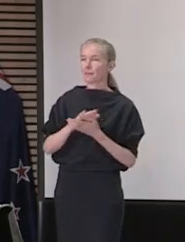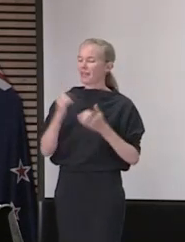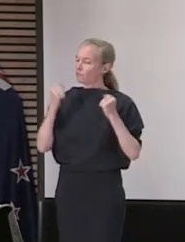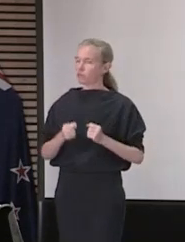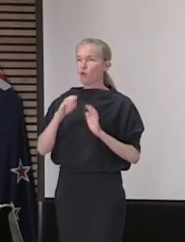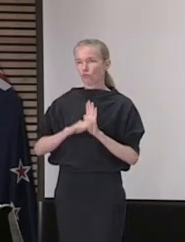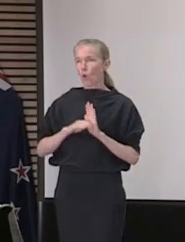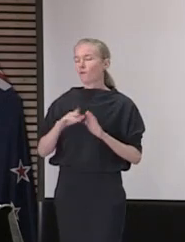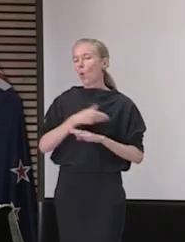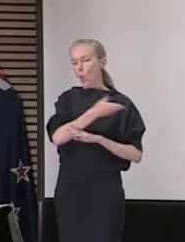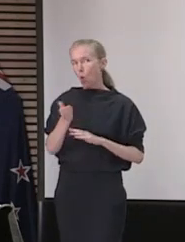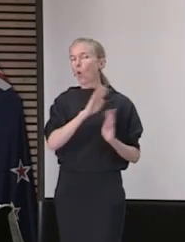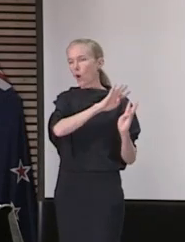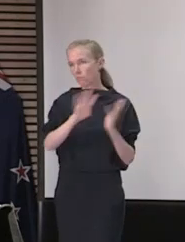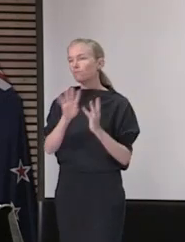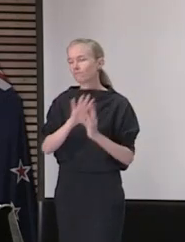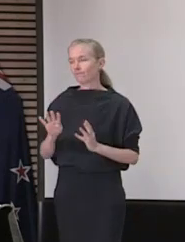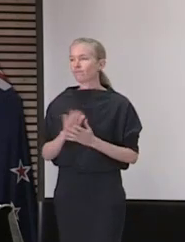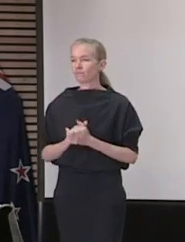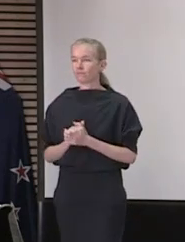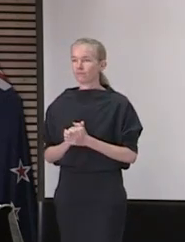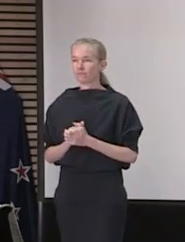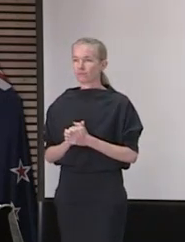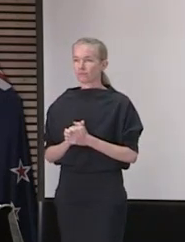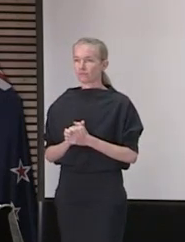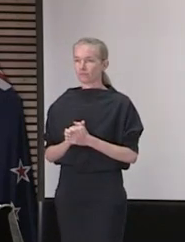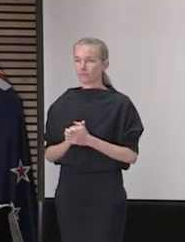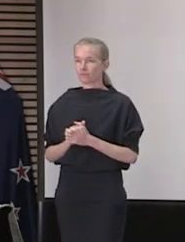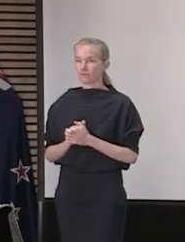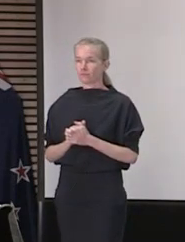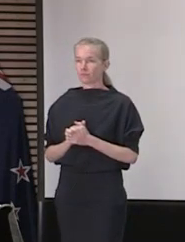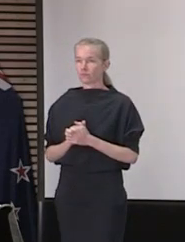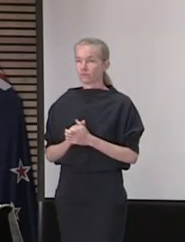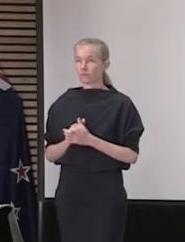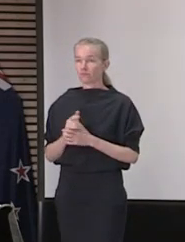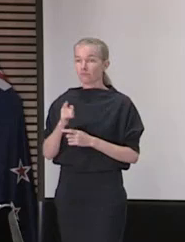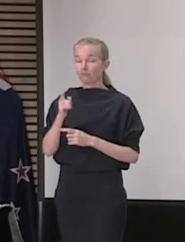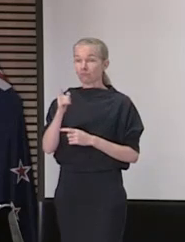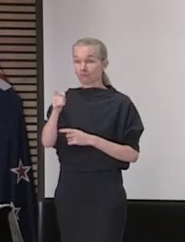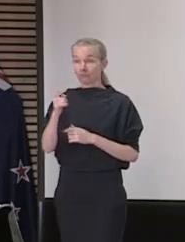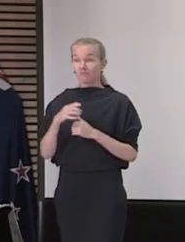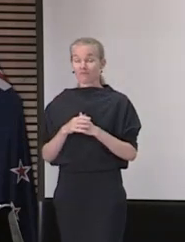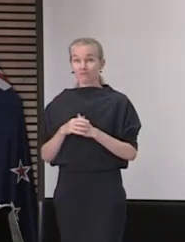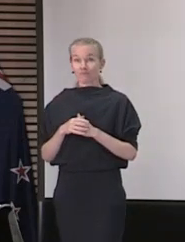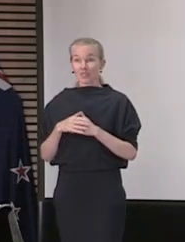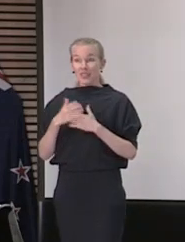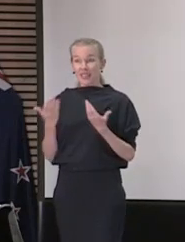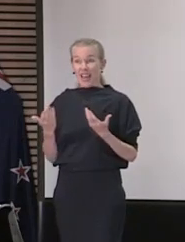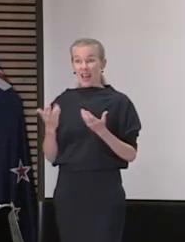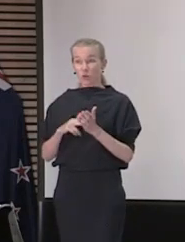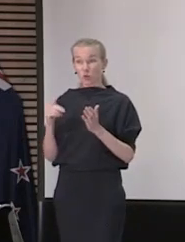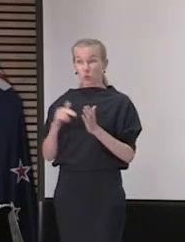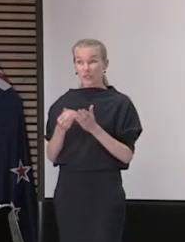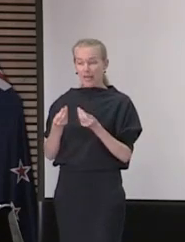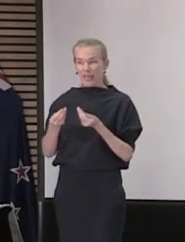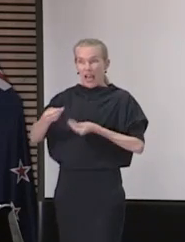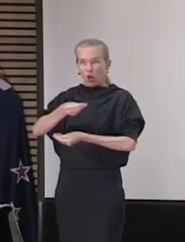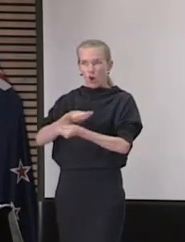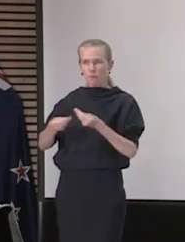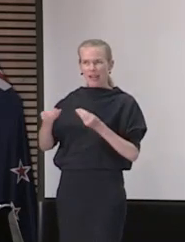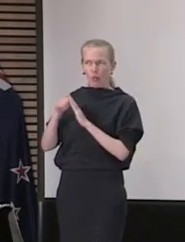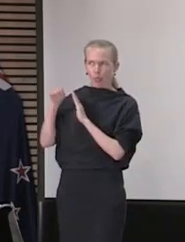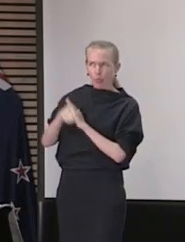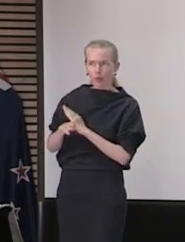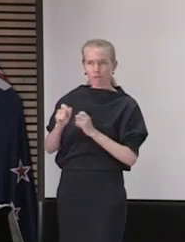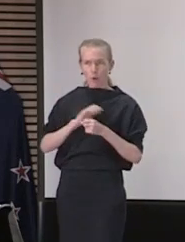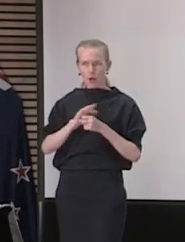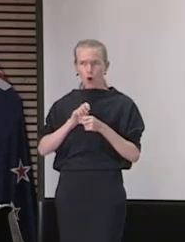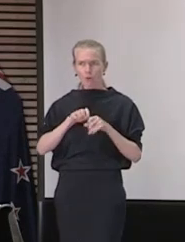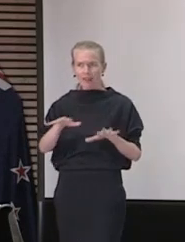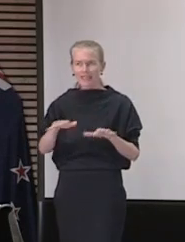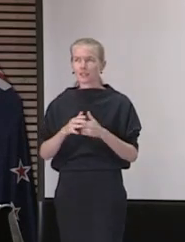To what degree will the impacton the economy factor into thedecision making process aboutwhen